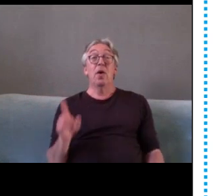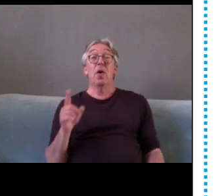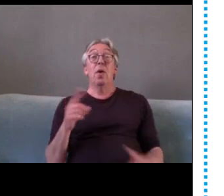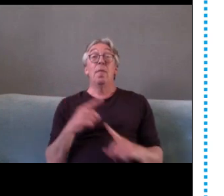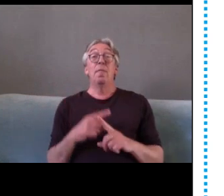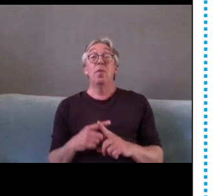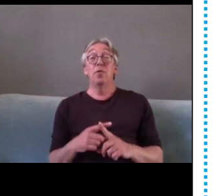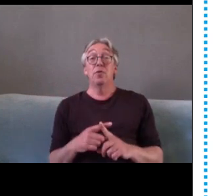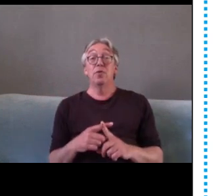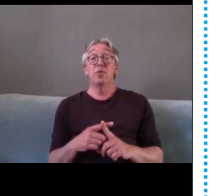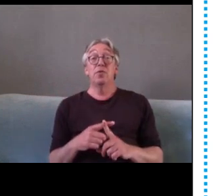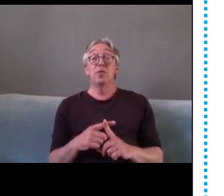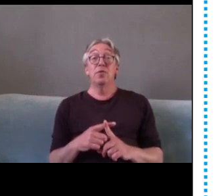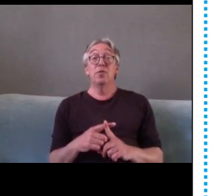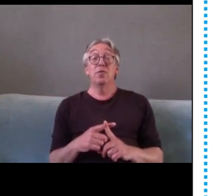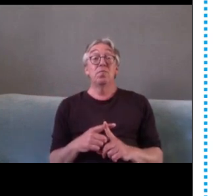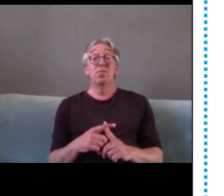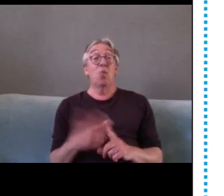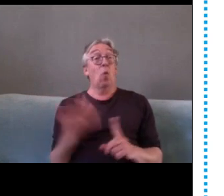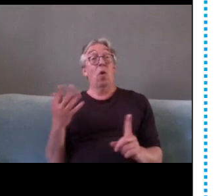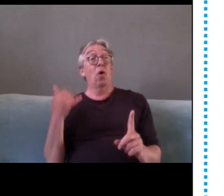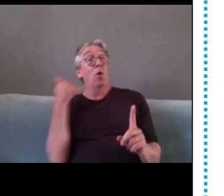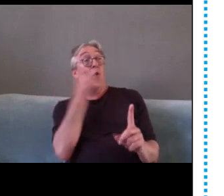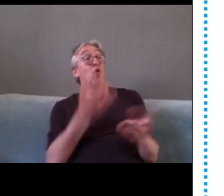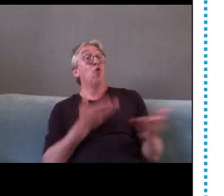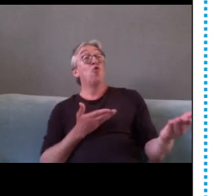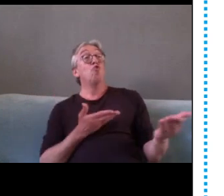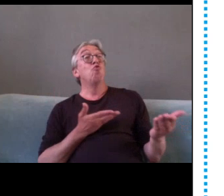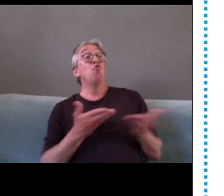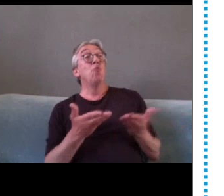using relay service that you can use for 112 or for any other thing,